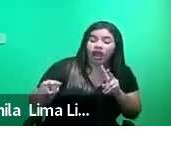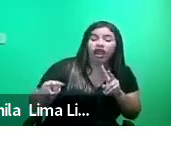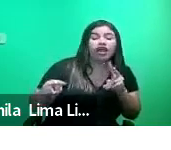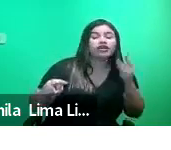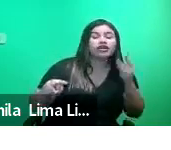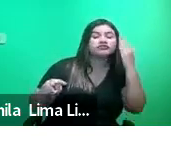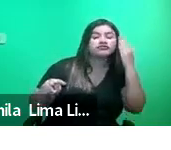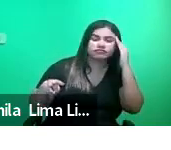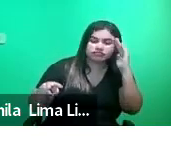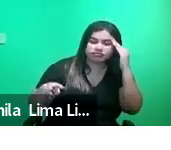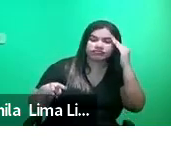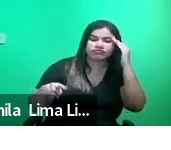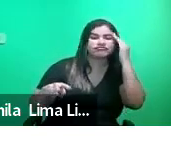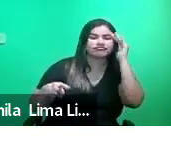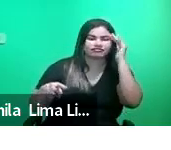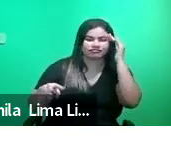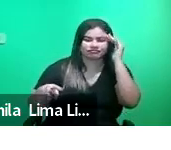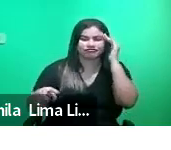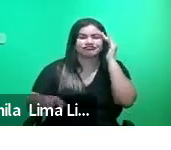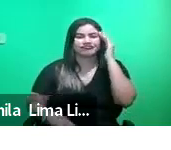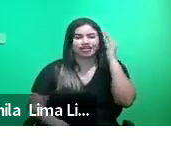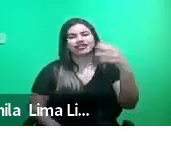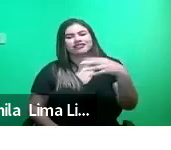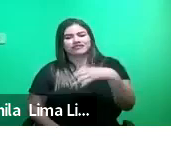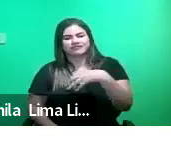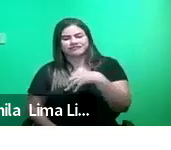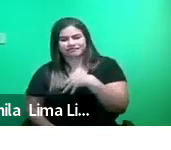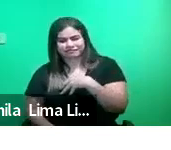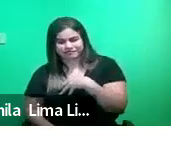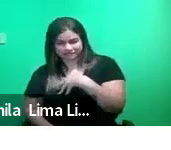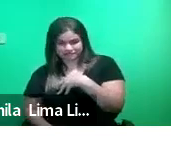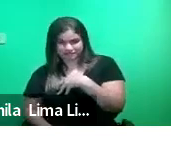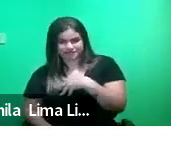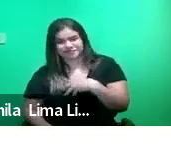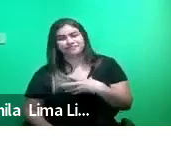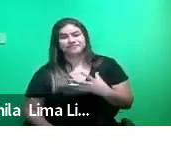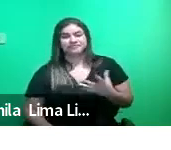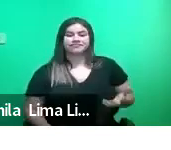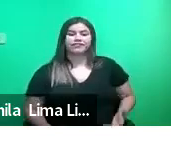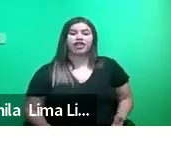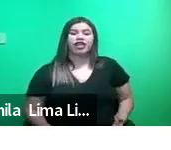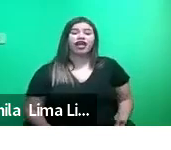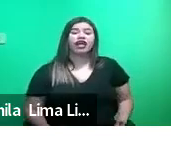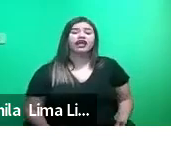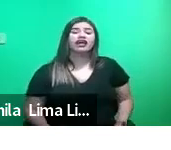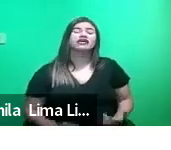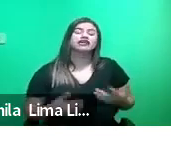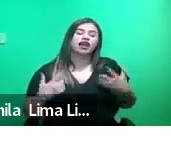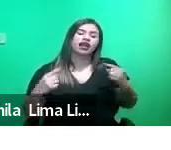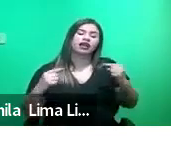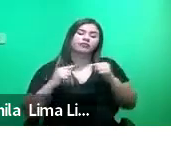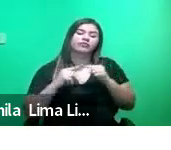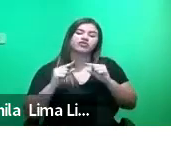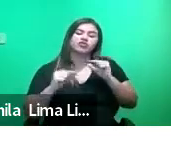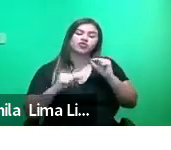people think about what's going on and react to it in that situation The in effect, could in effect could make makes it into o a o a pointing gesture, which is